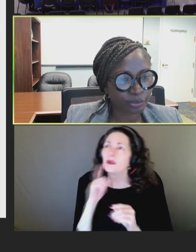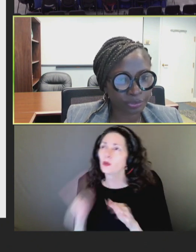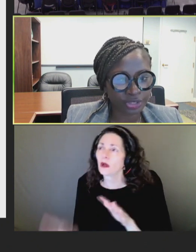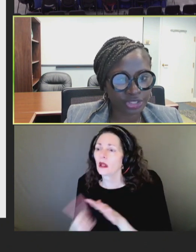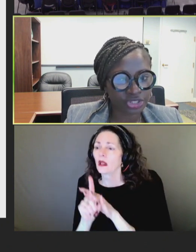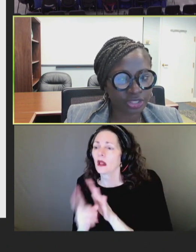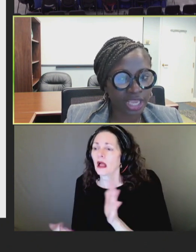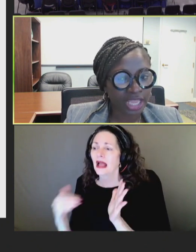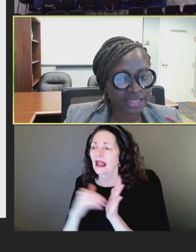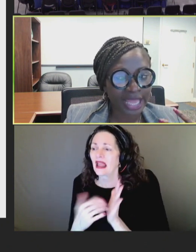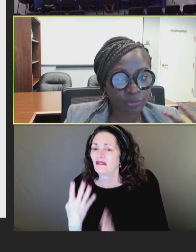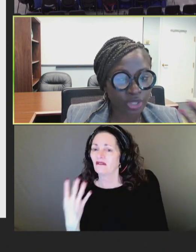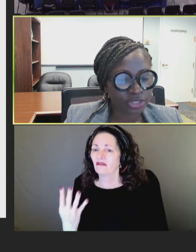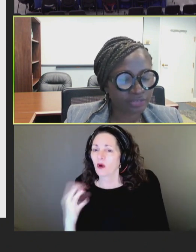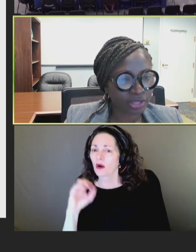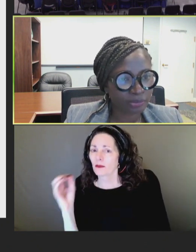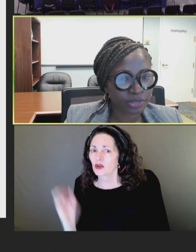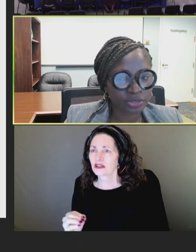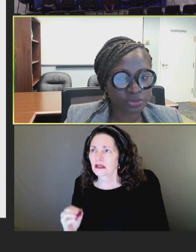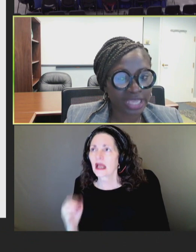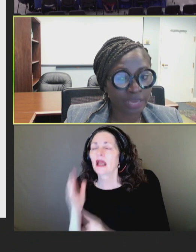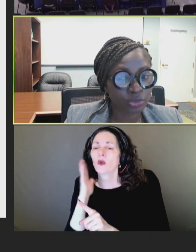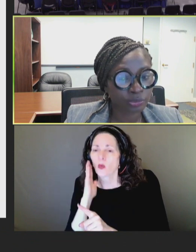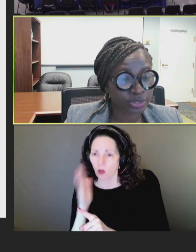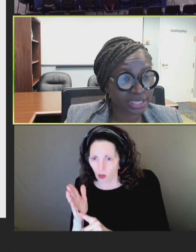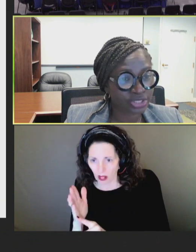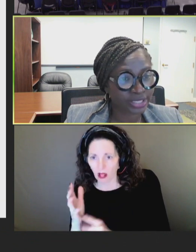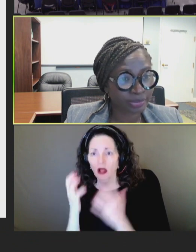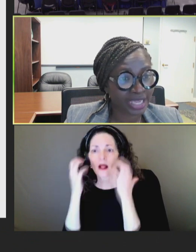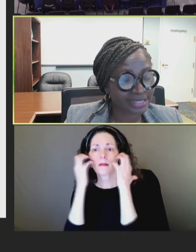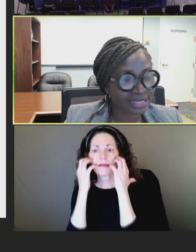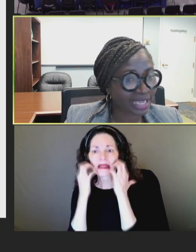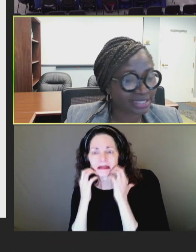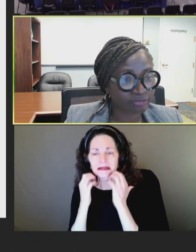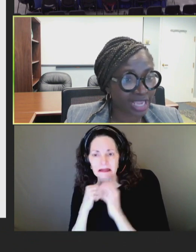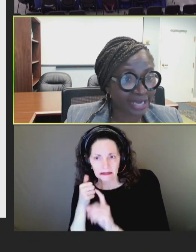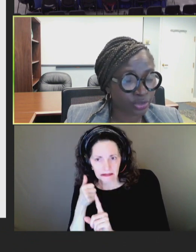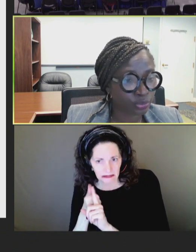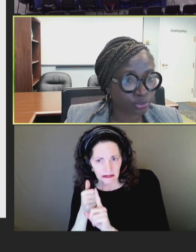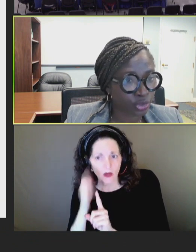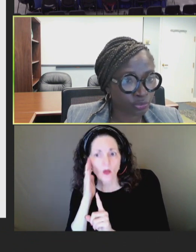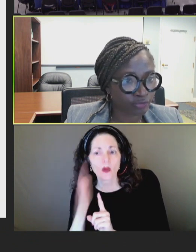the population that will develop measles and will potentially be as sick as if they had no